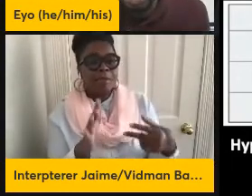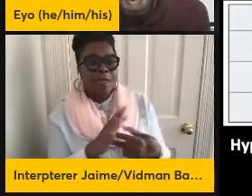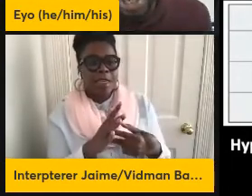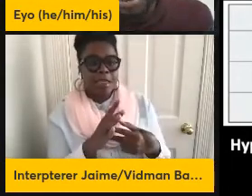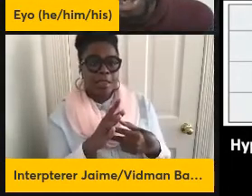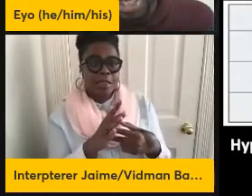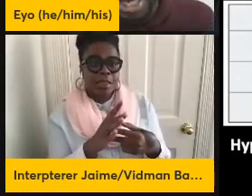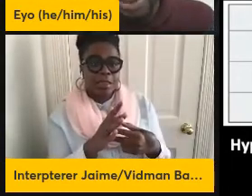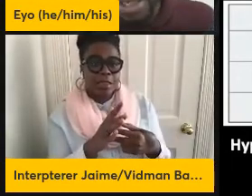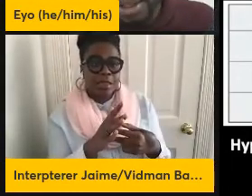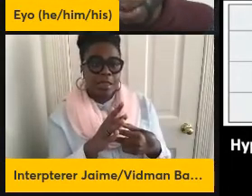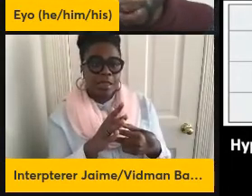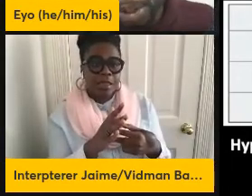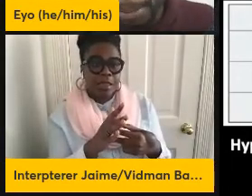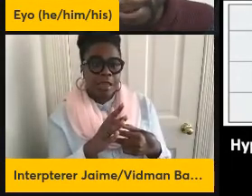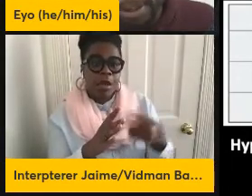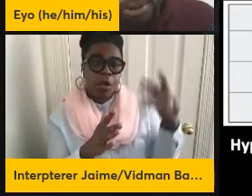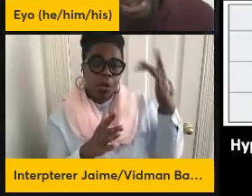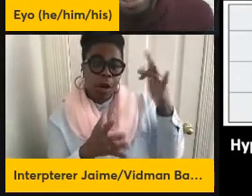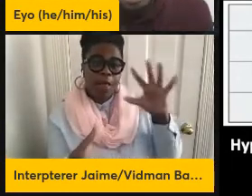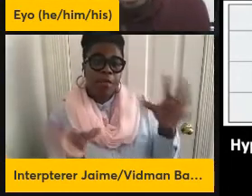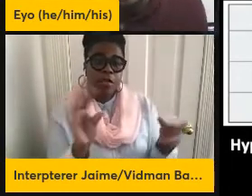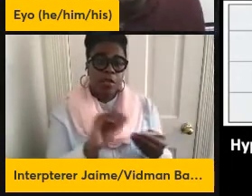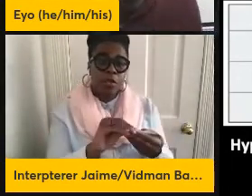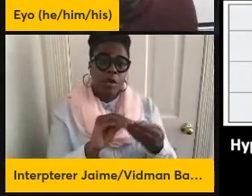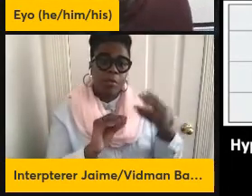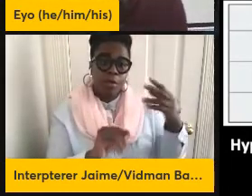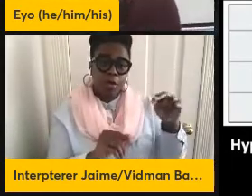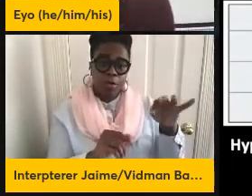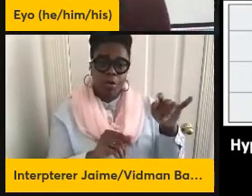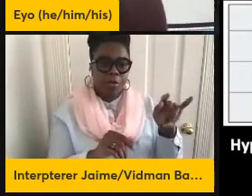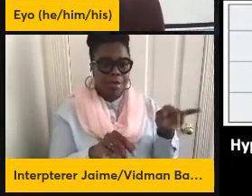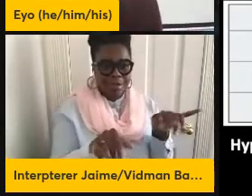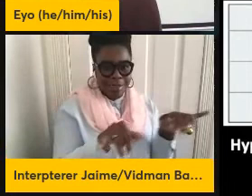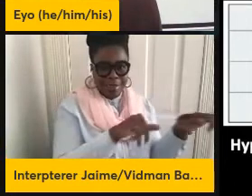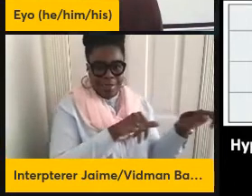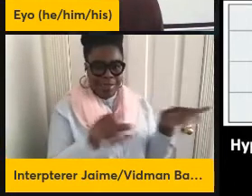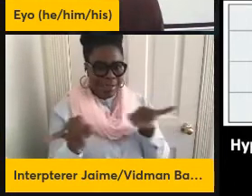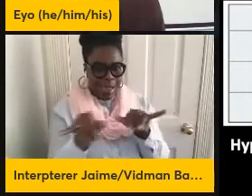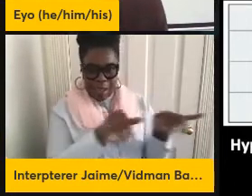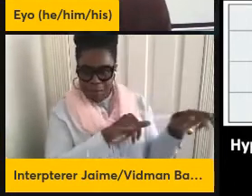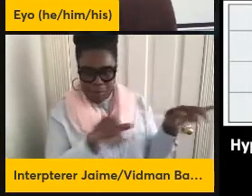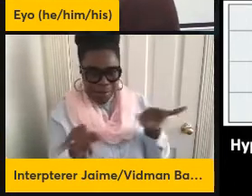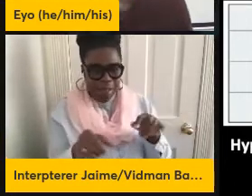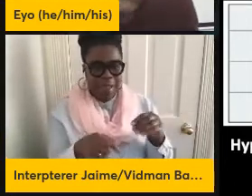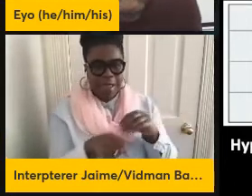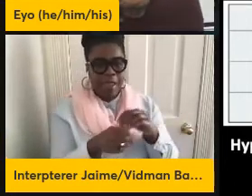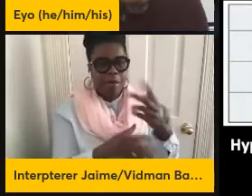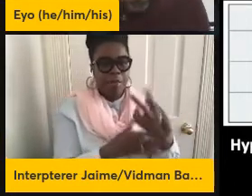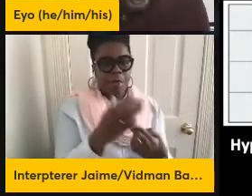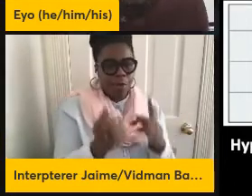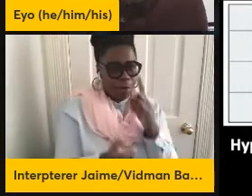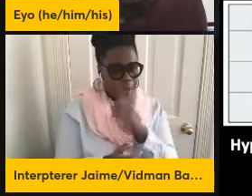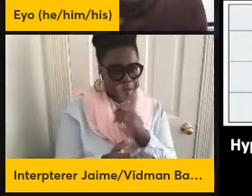striatum, because the total number of neurons is identical between wild types and mutant mice. So we have the same number